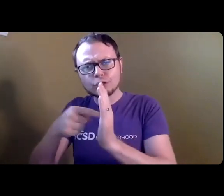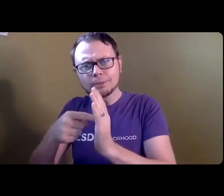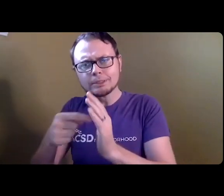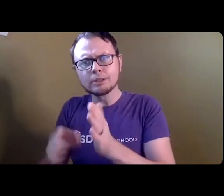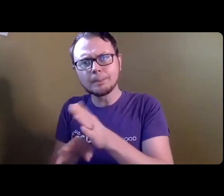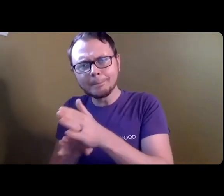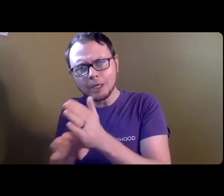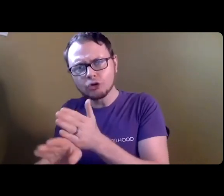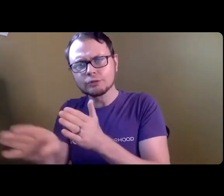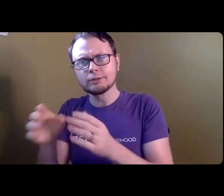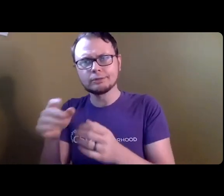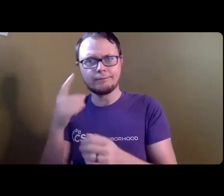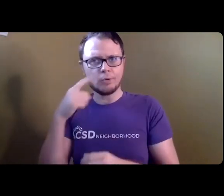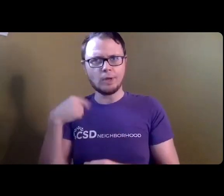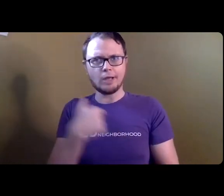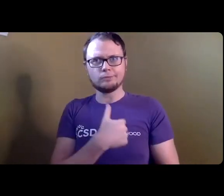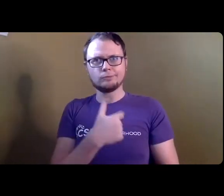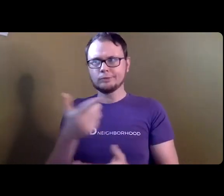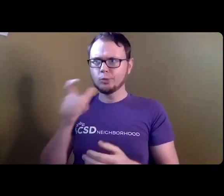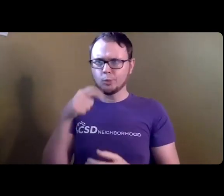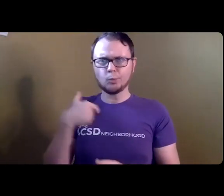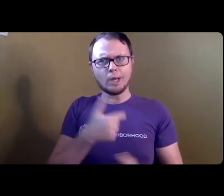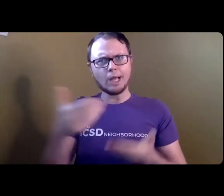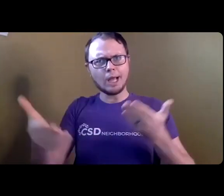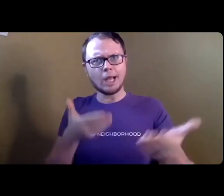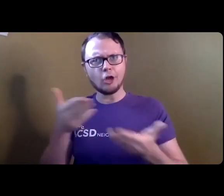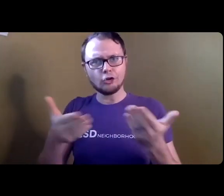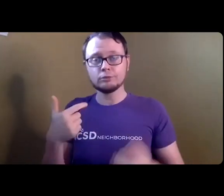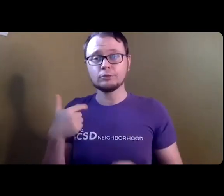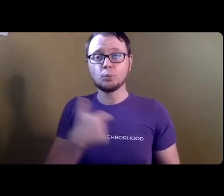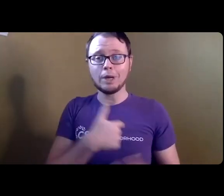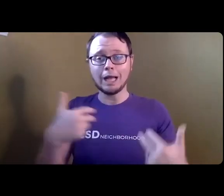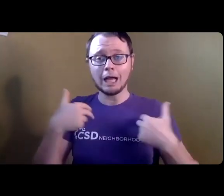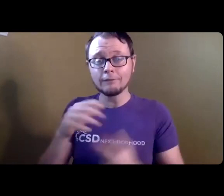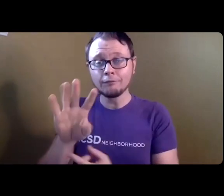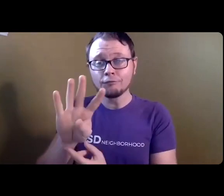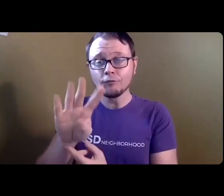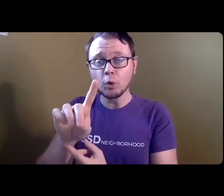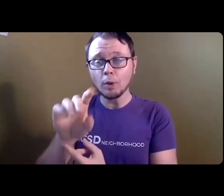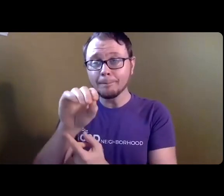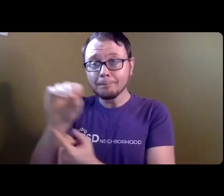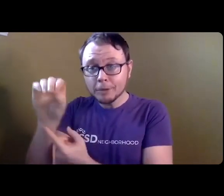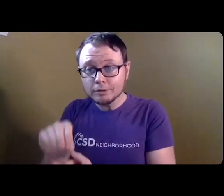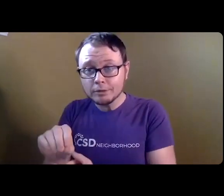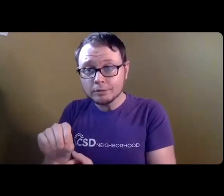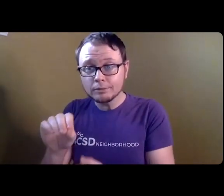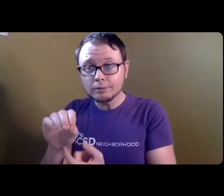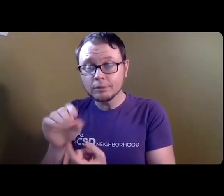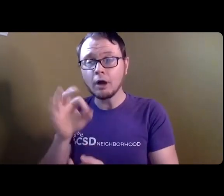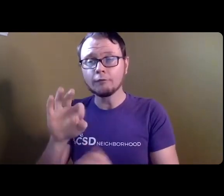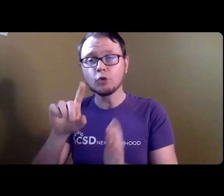We are really wanting to expand the representation that we show in our role models.